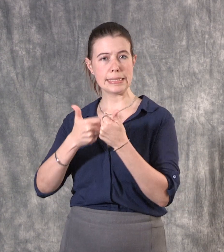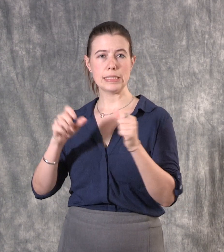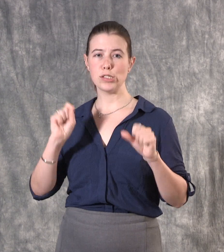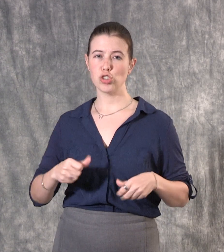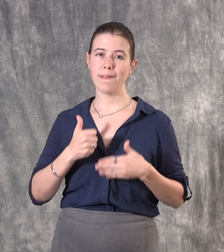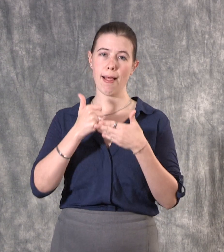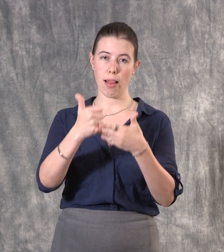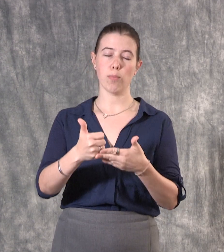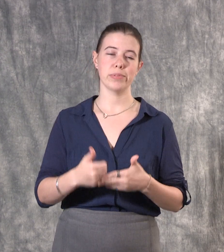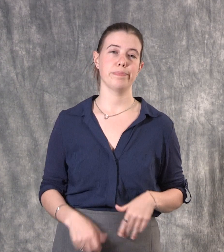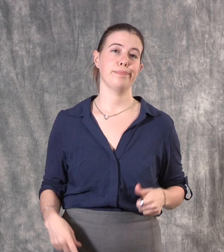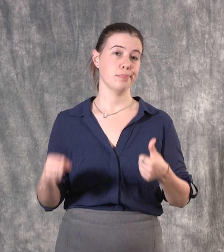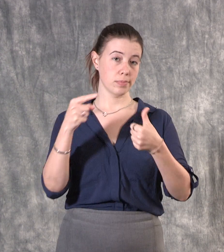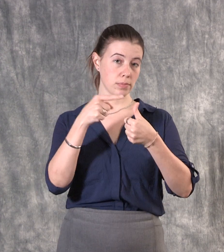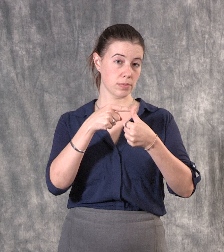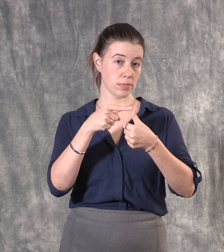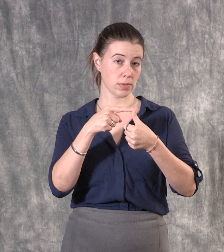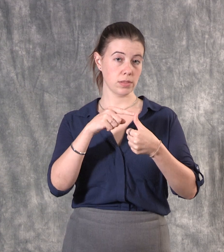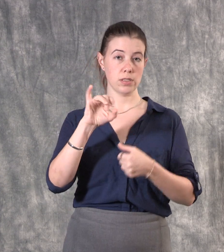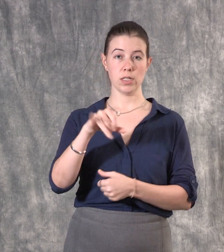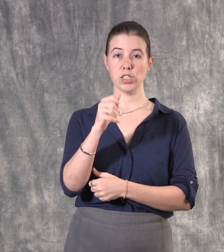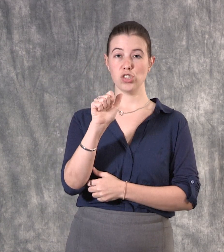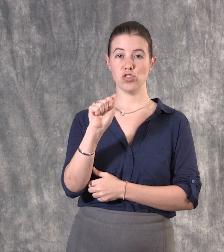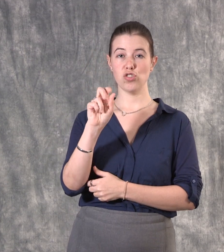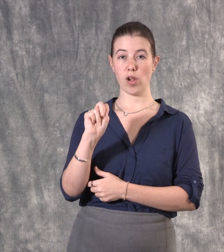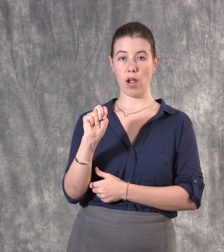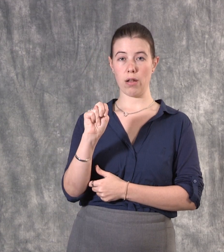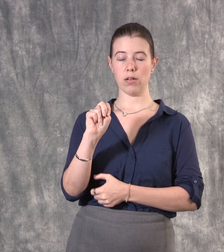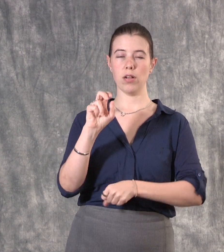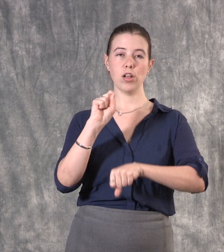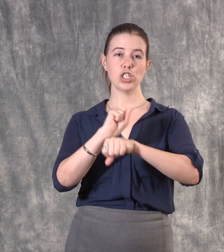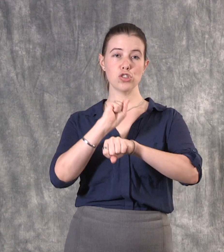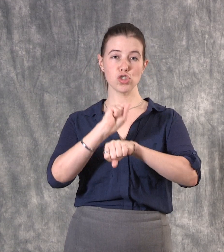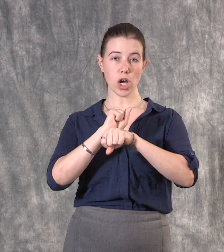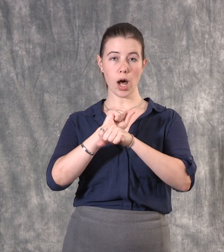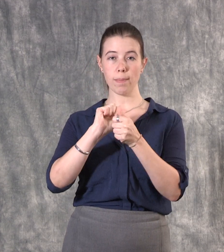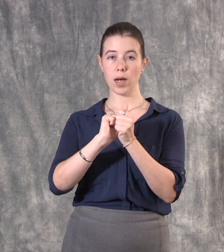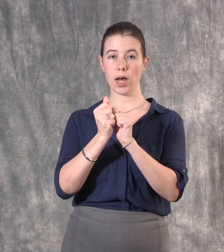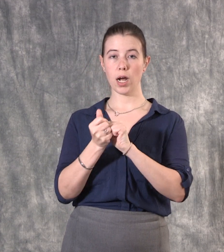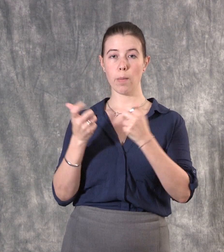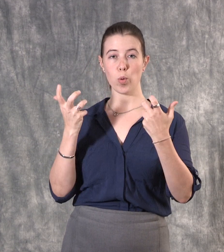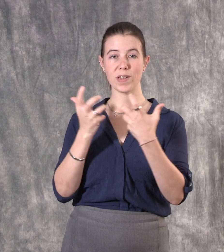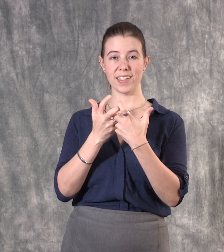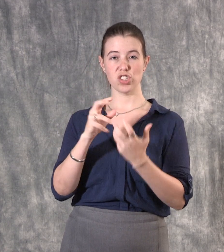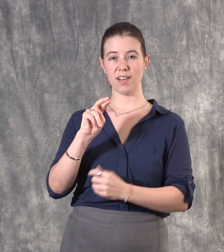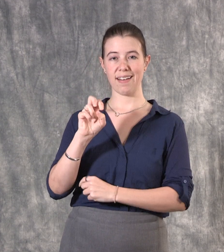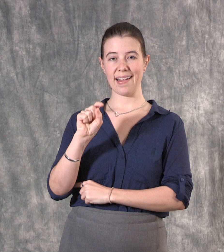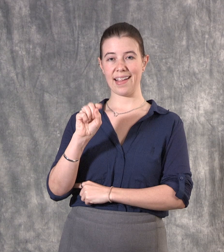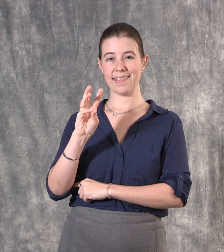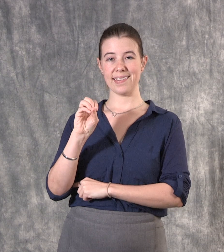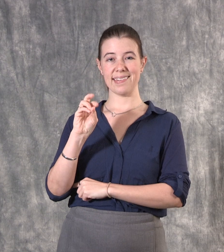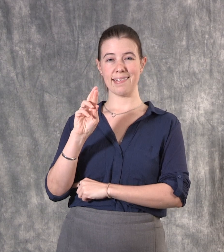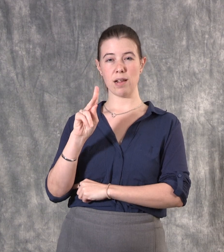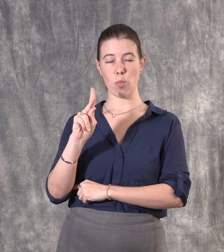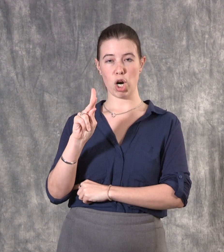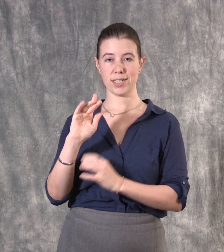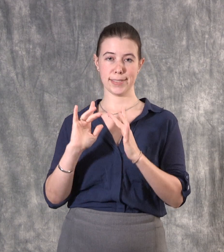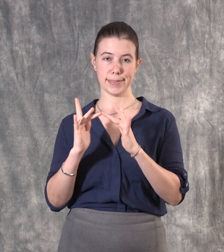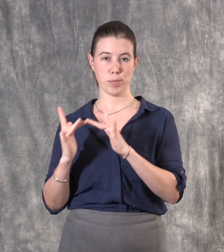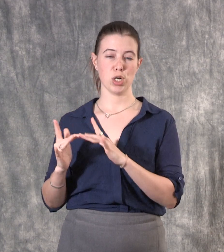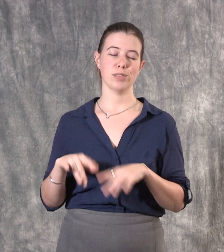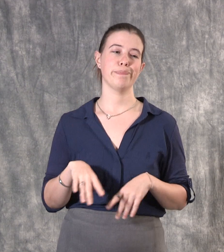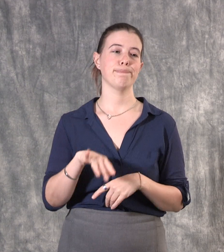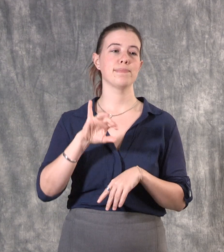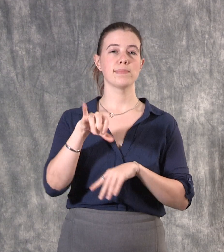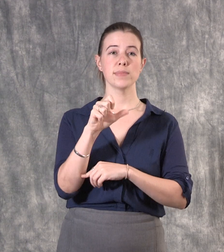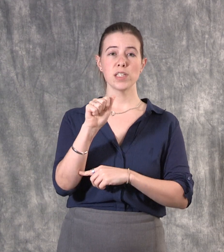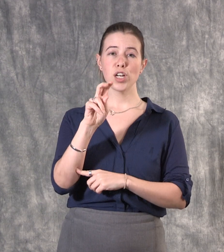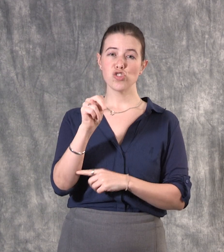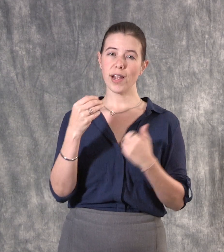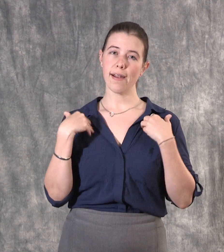each can help. JAN Job Accommodations Network. JAN